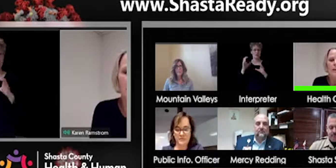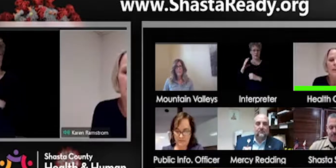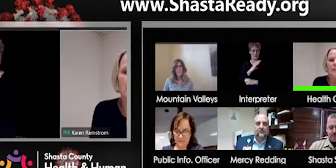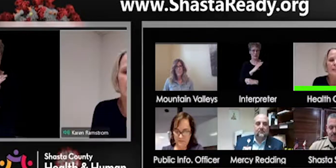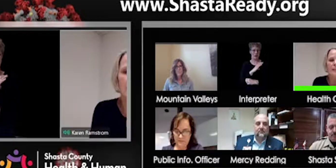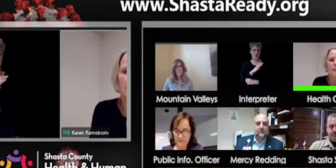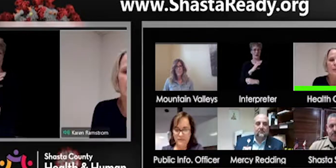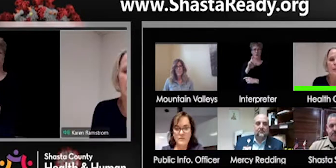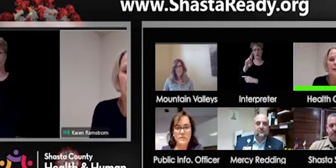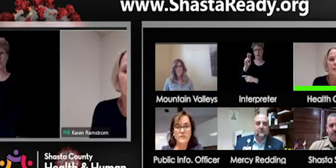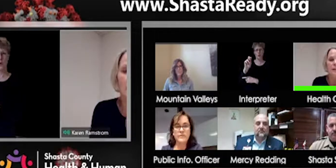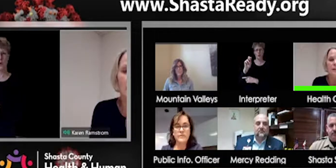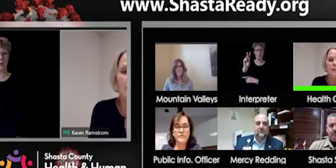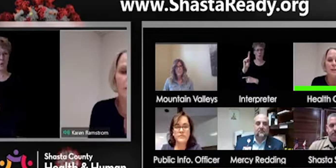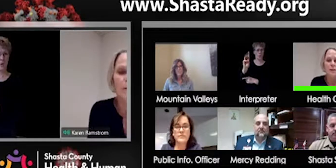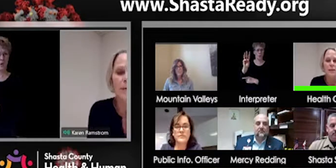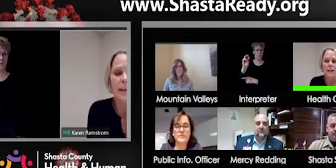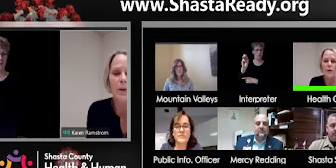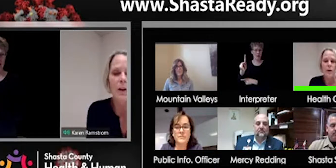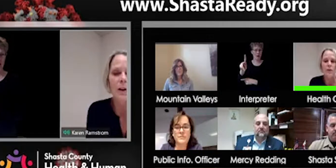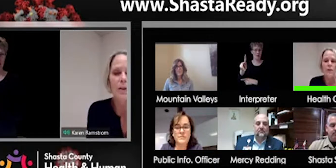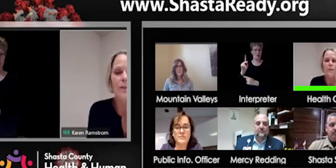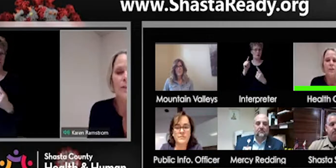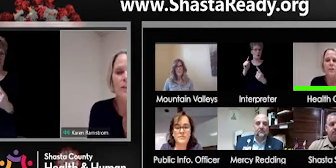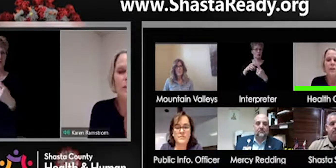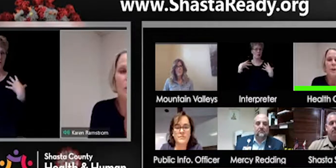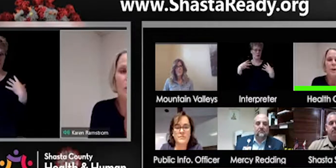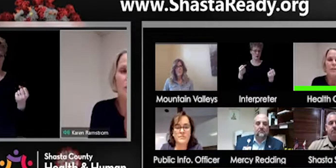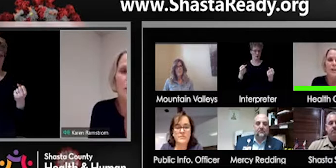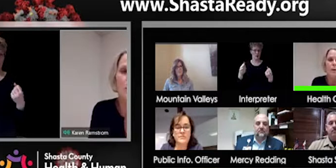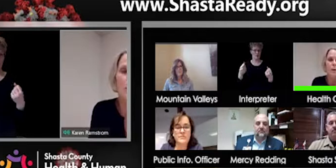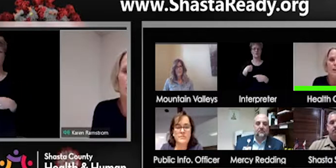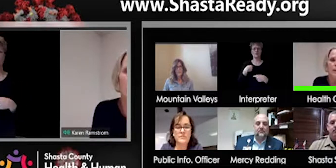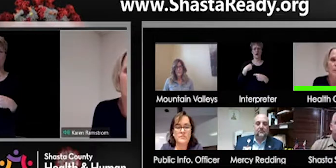assist with advising myself, as the county Health Officer, as well as our work at the